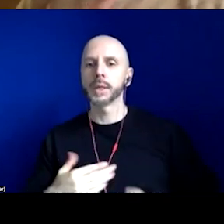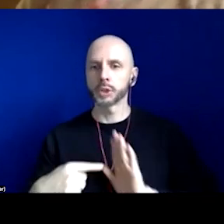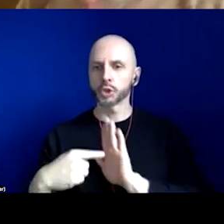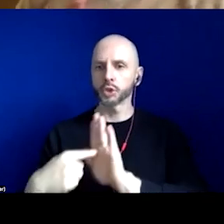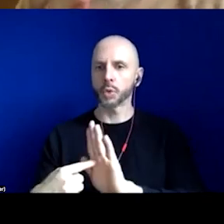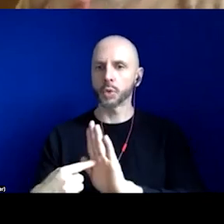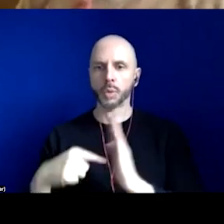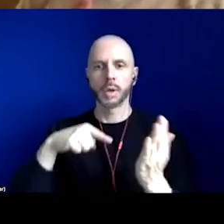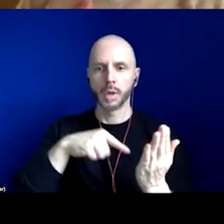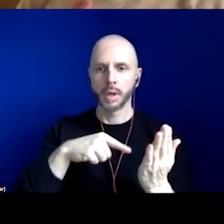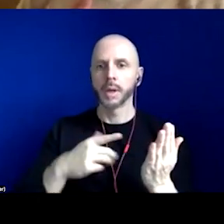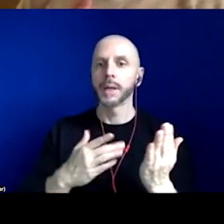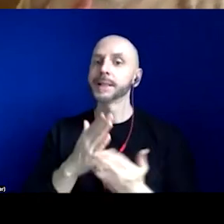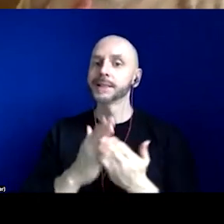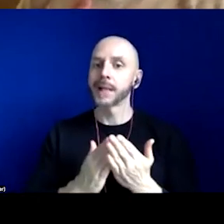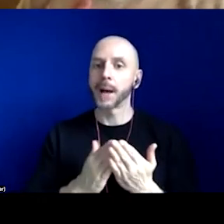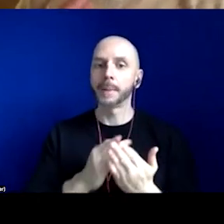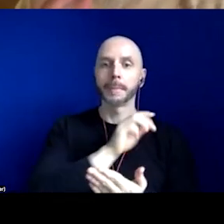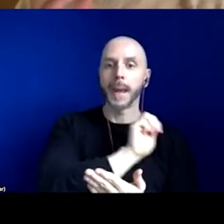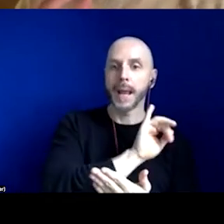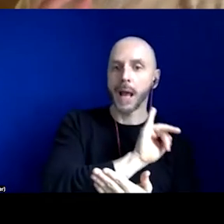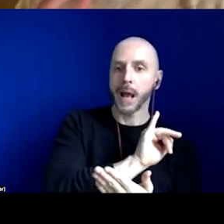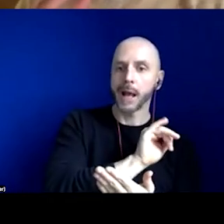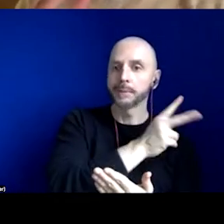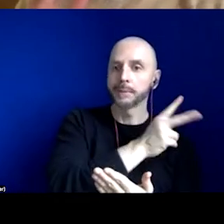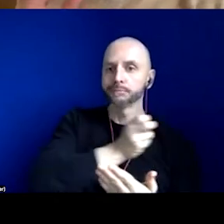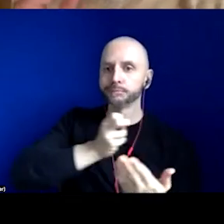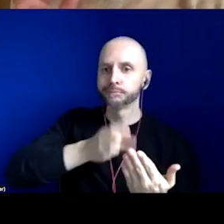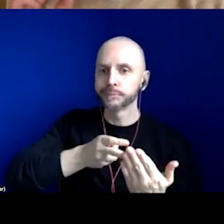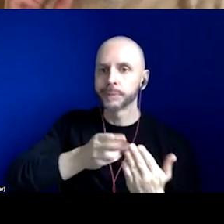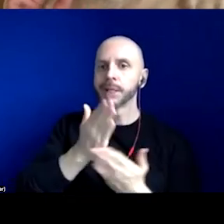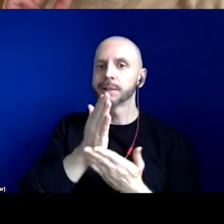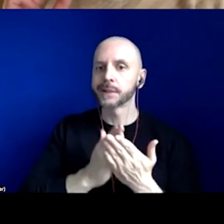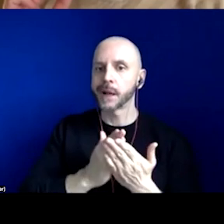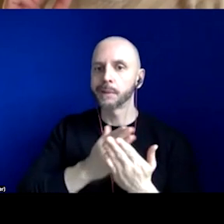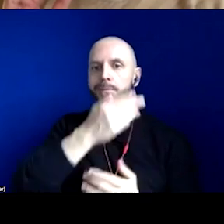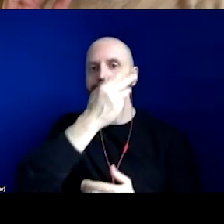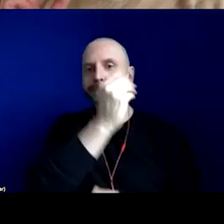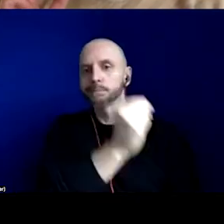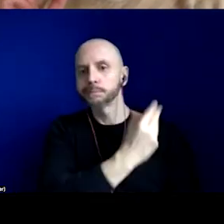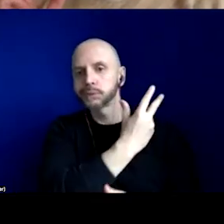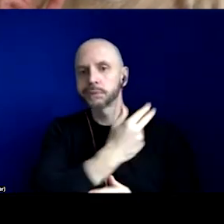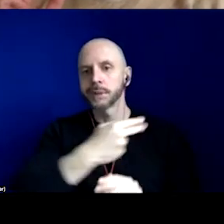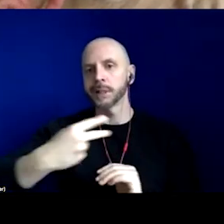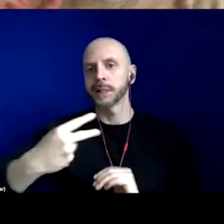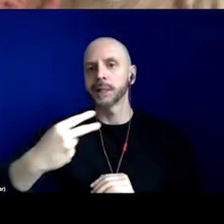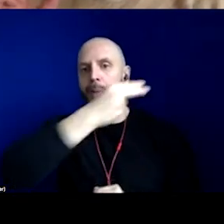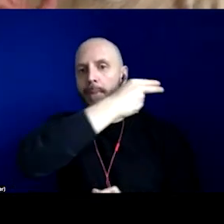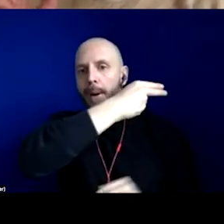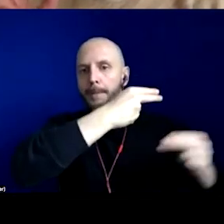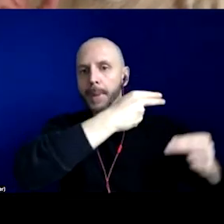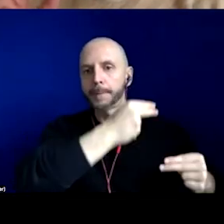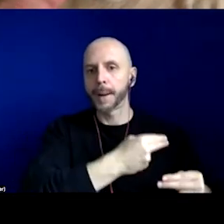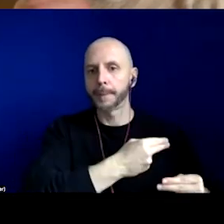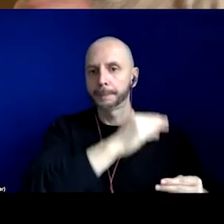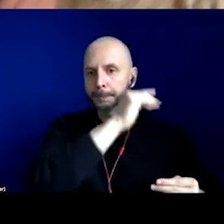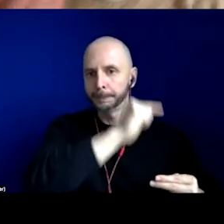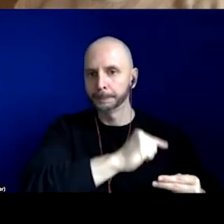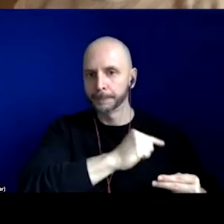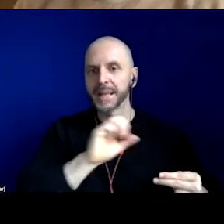different ways of how can we find a text that the experts can agree to use and add to their